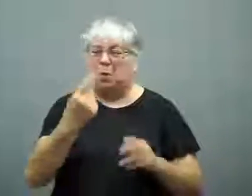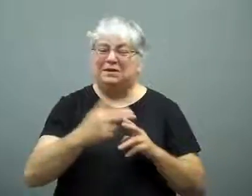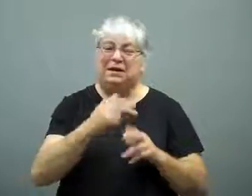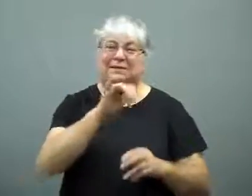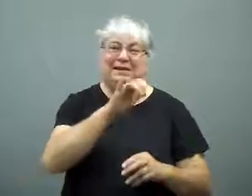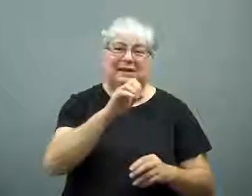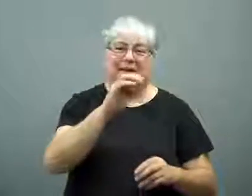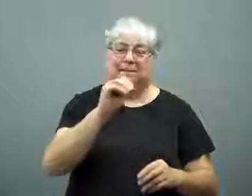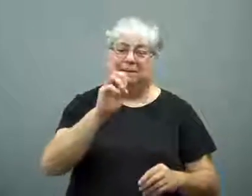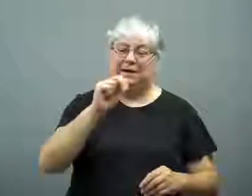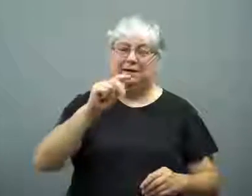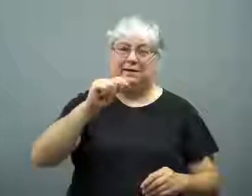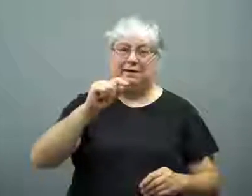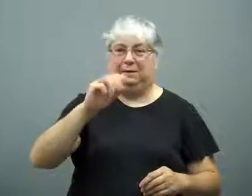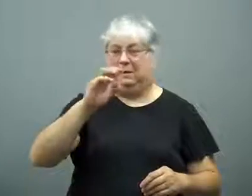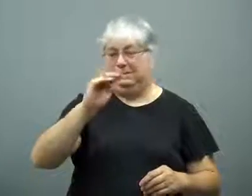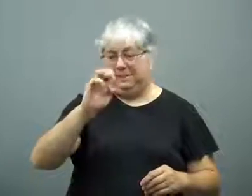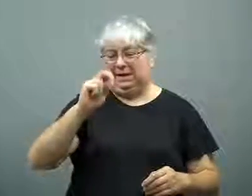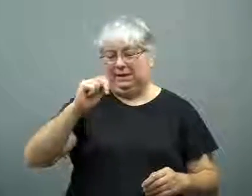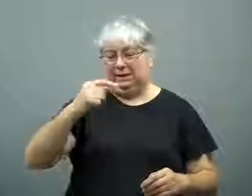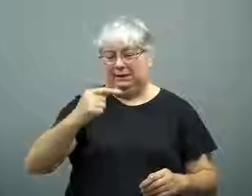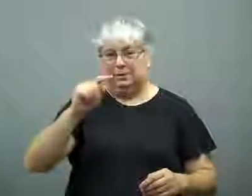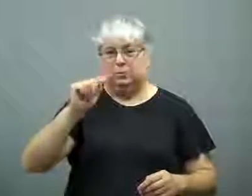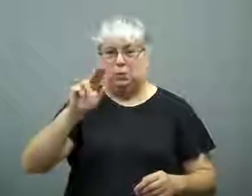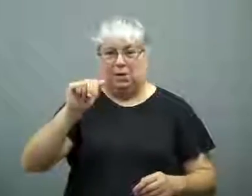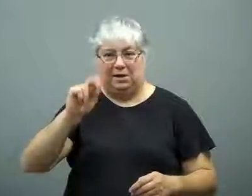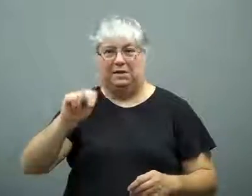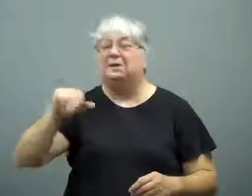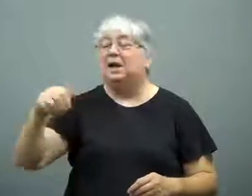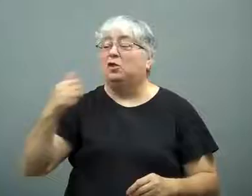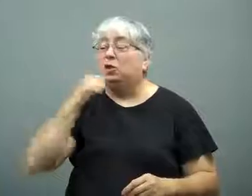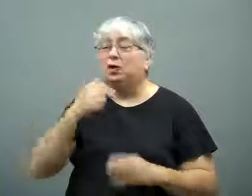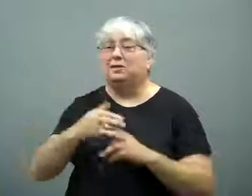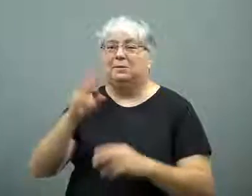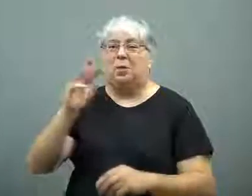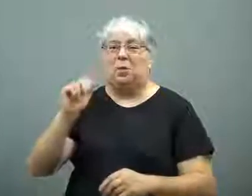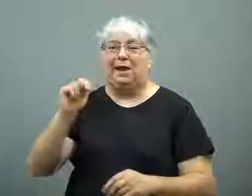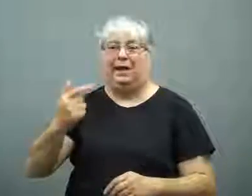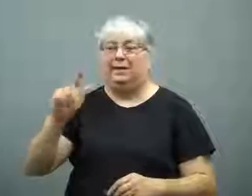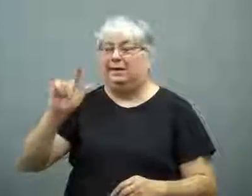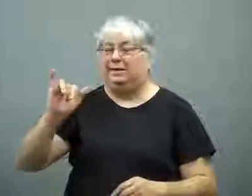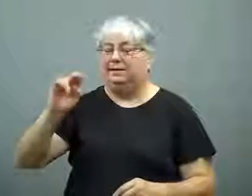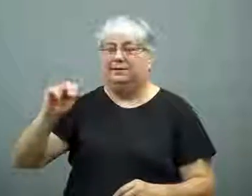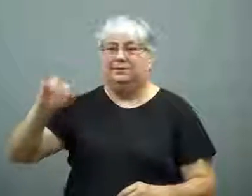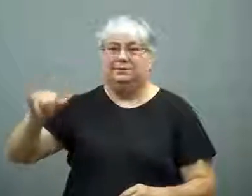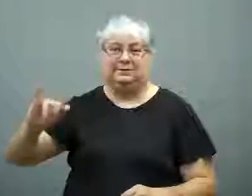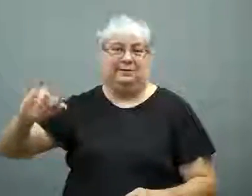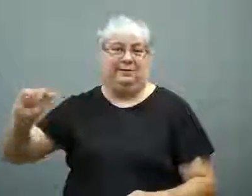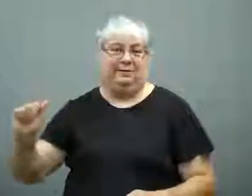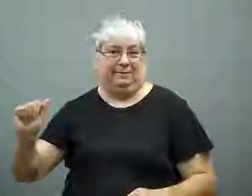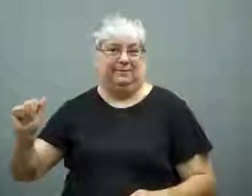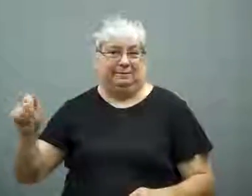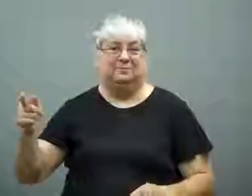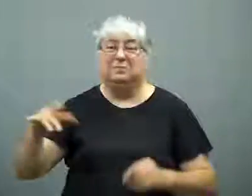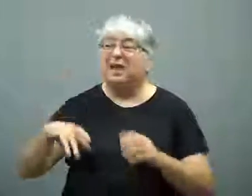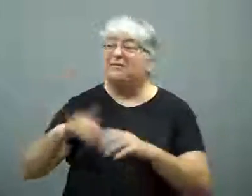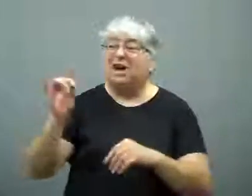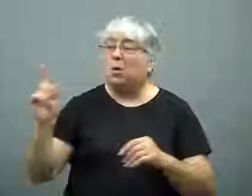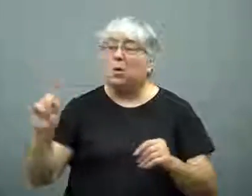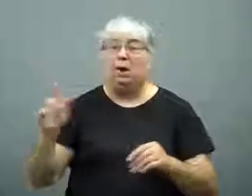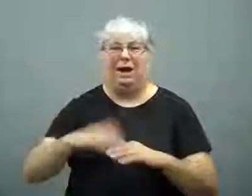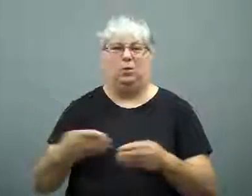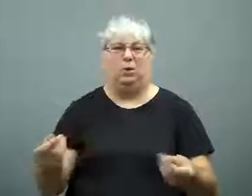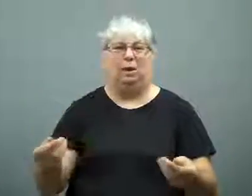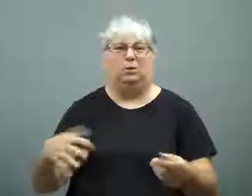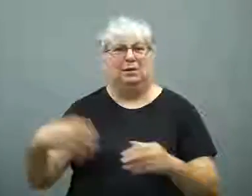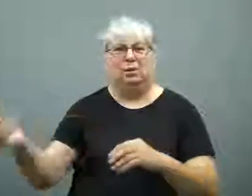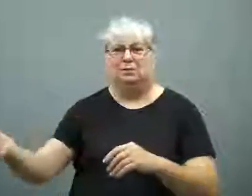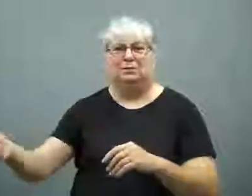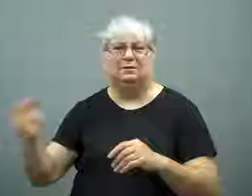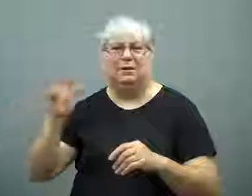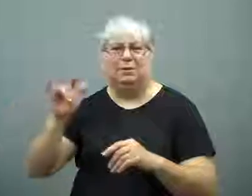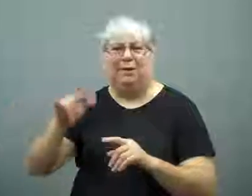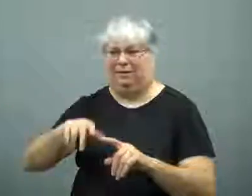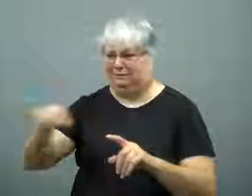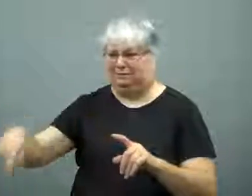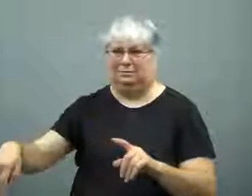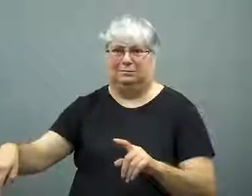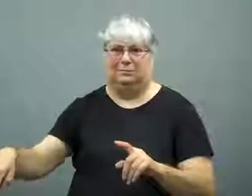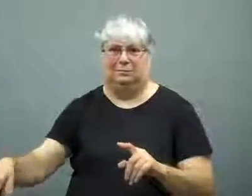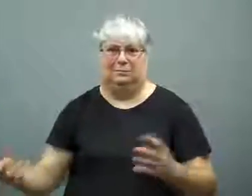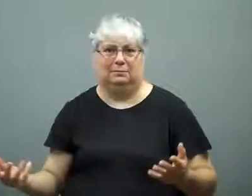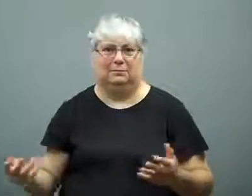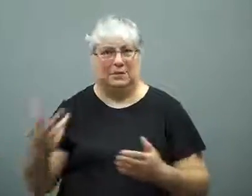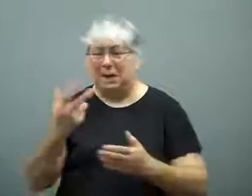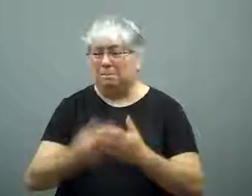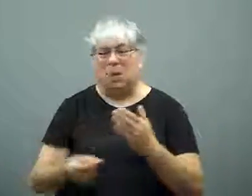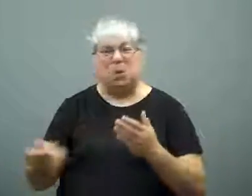One was Ye Mengtuan, the other was Wang Linjia.